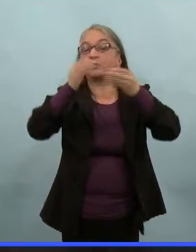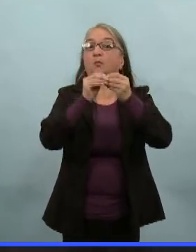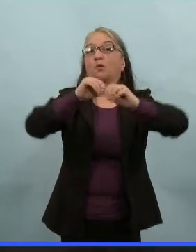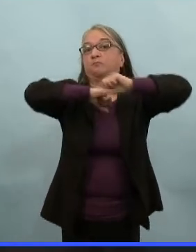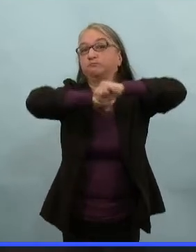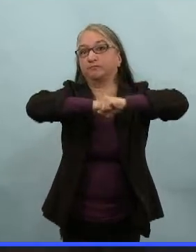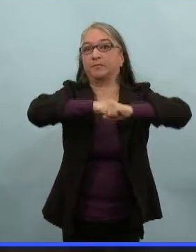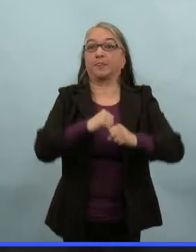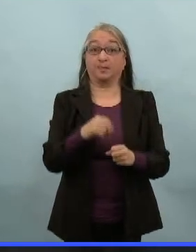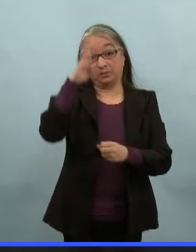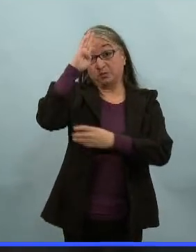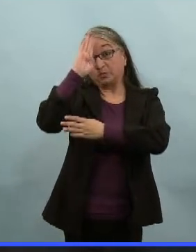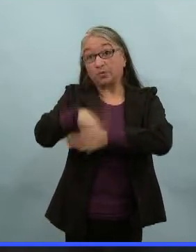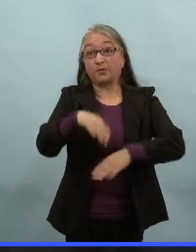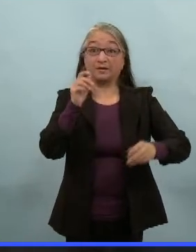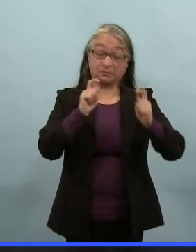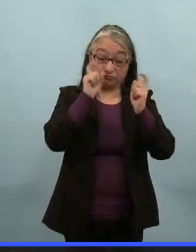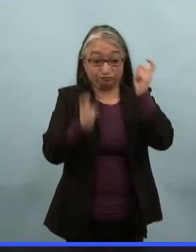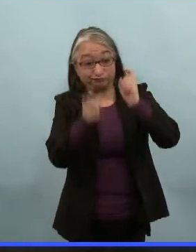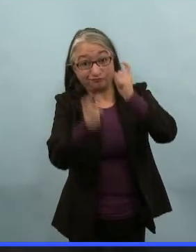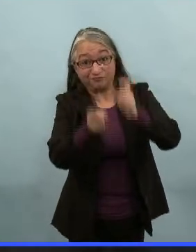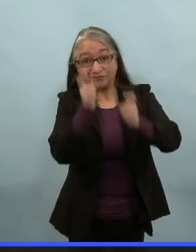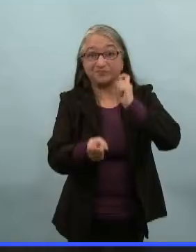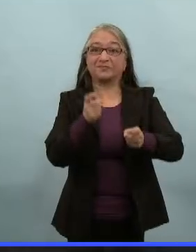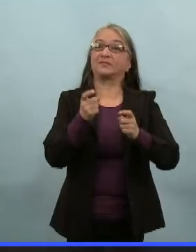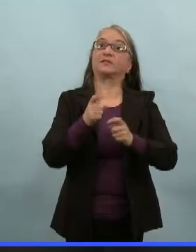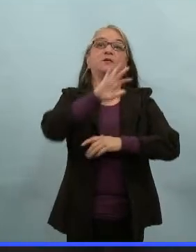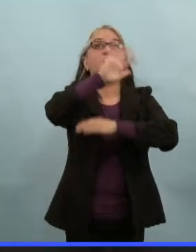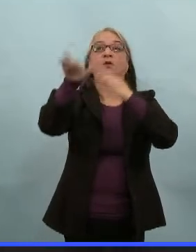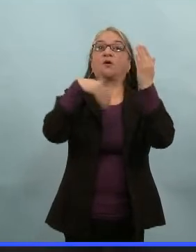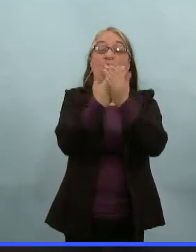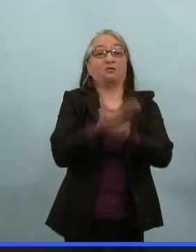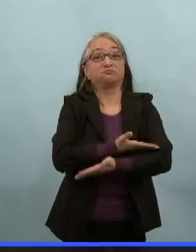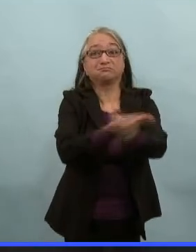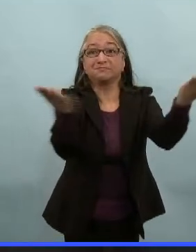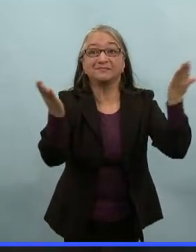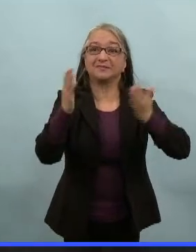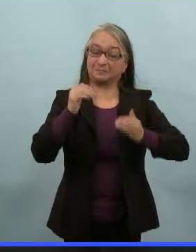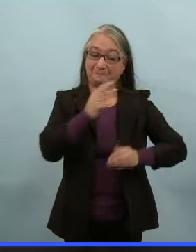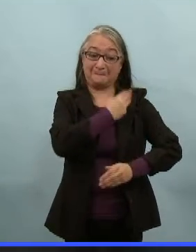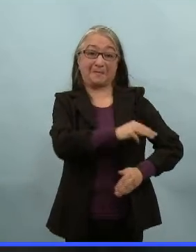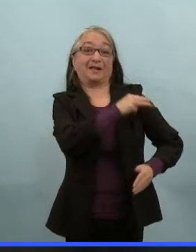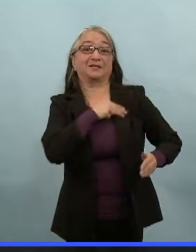all the manitobans who are doing their best to keep up and keep doing the right thing thank you